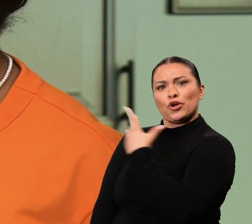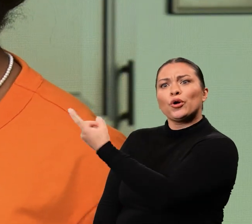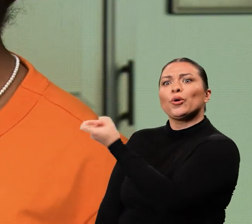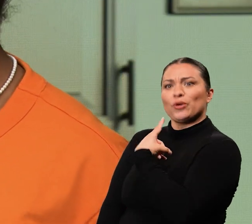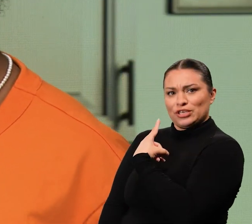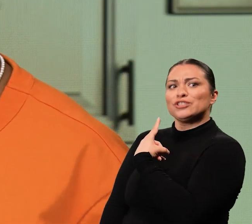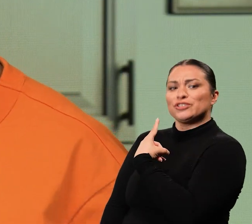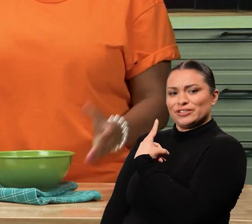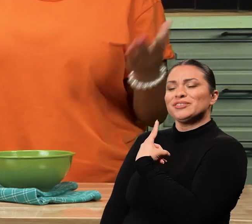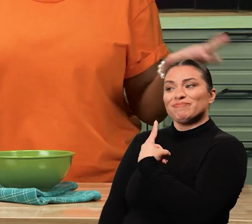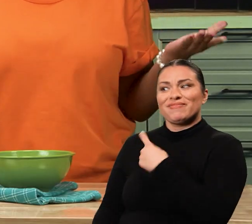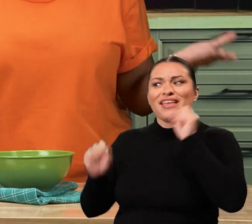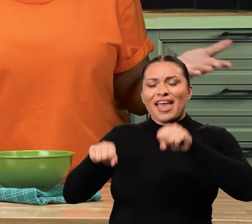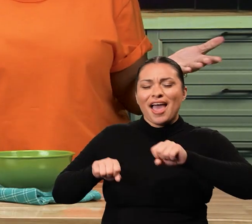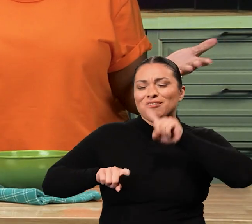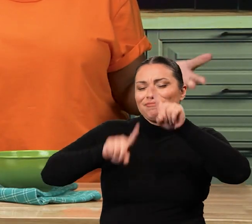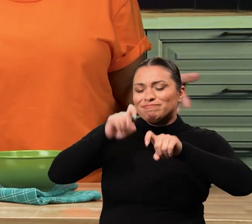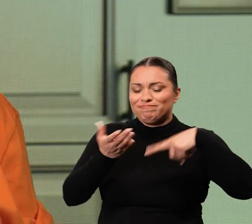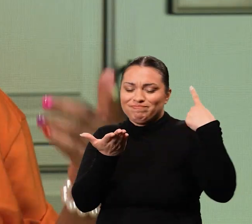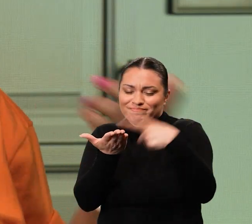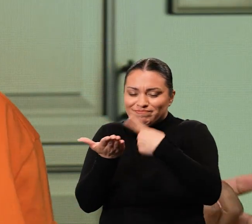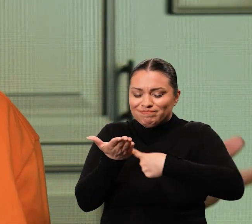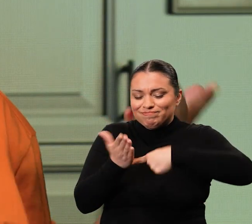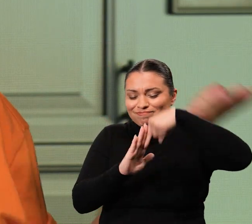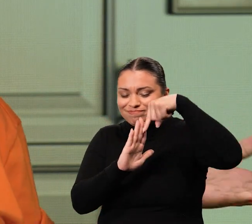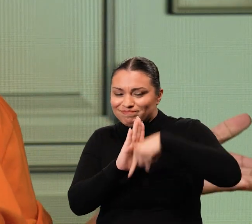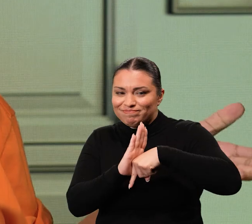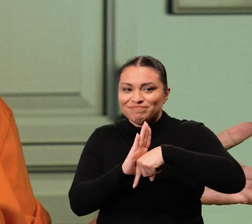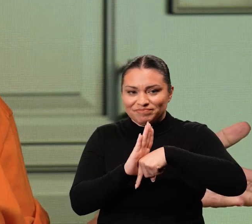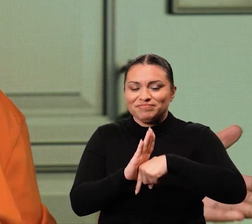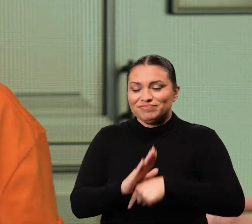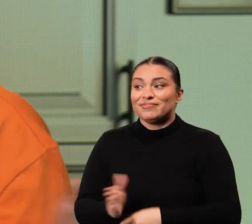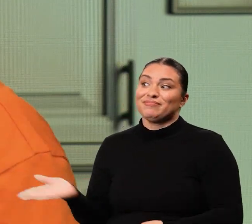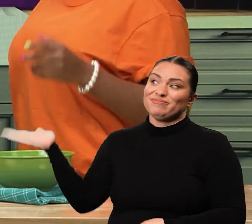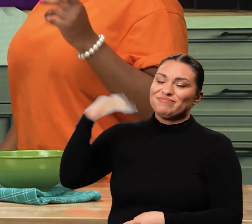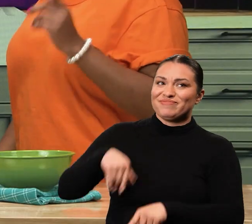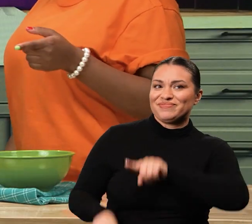Now that sounds like a big question. We can ask big questions. We can figure it out.